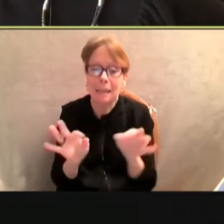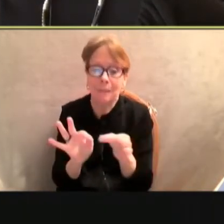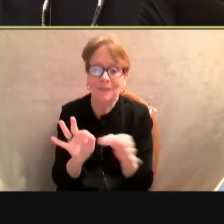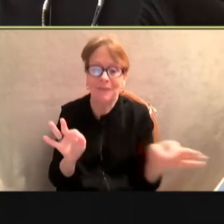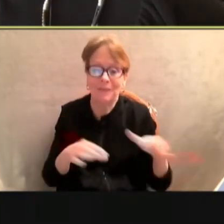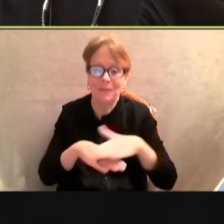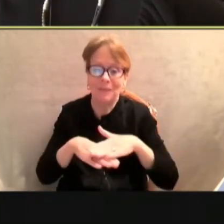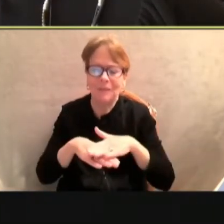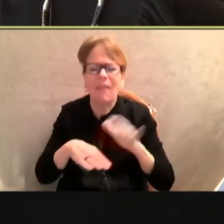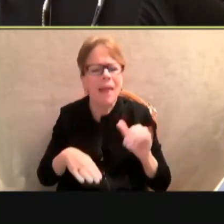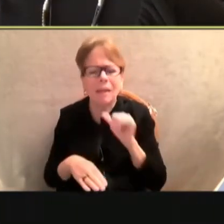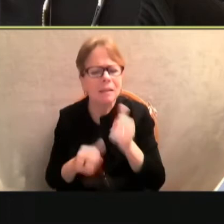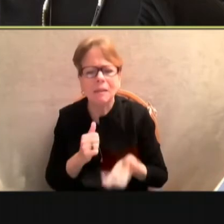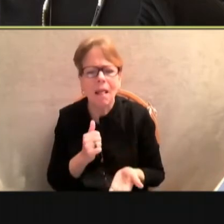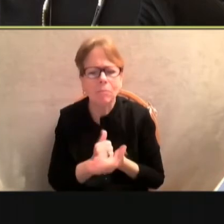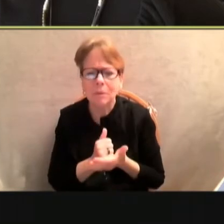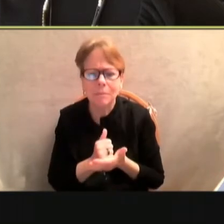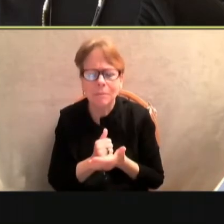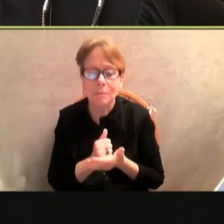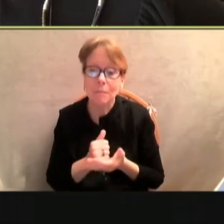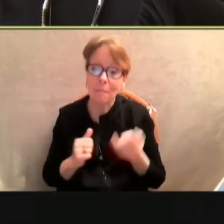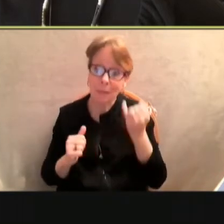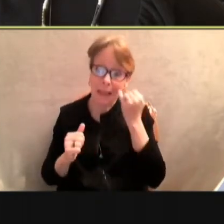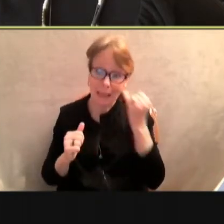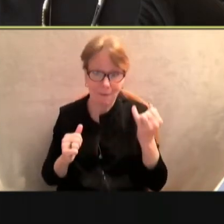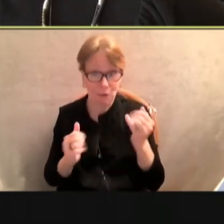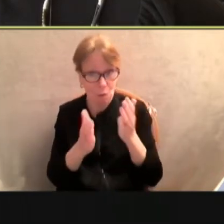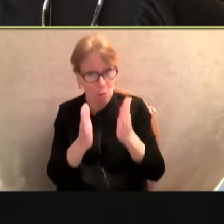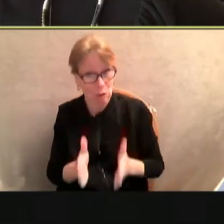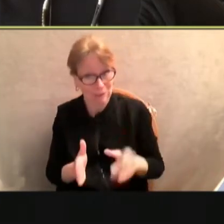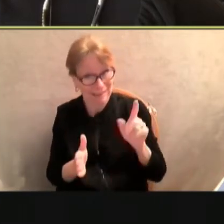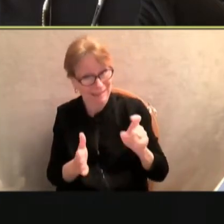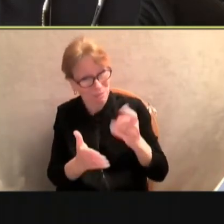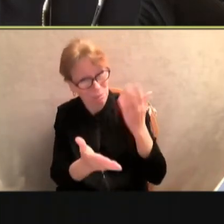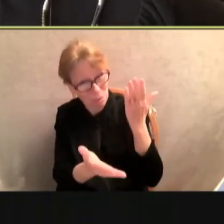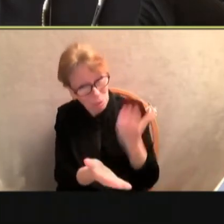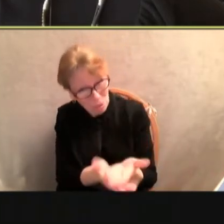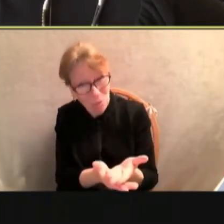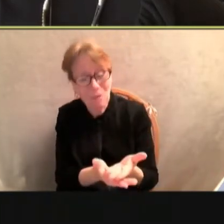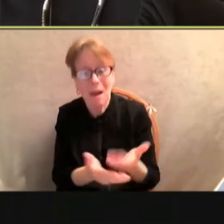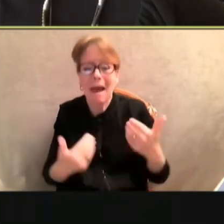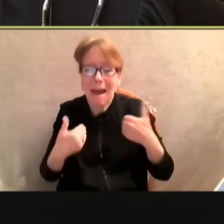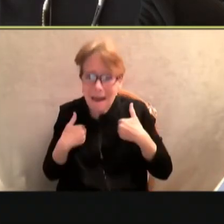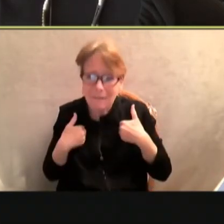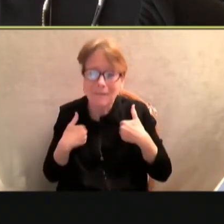especially if this letter is to establish that they have an impairment. If this letter